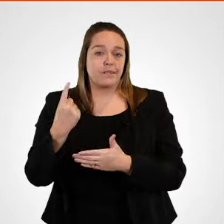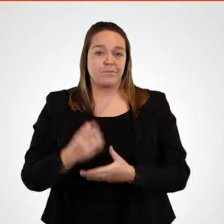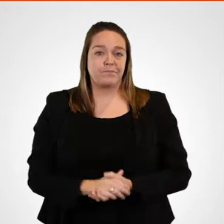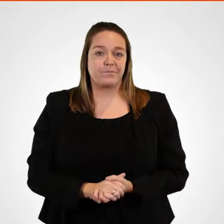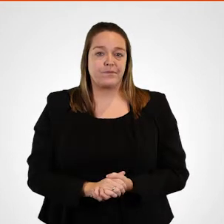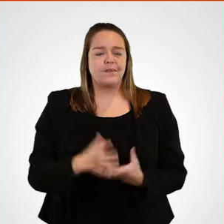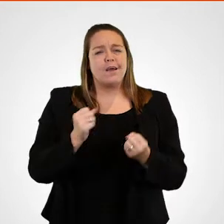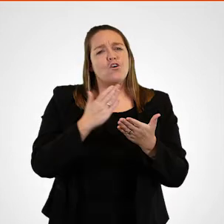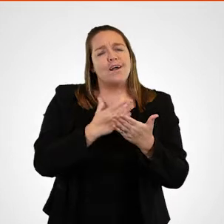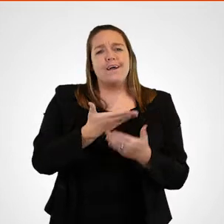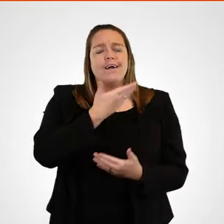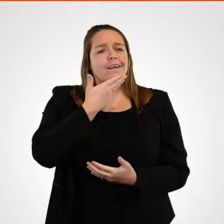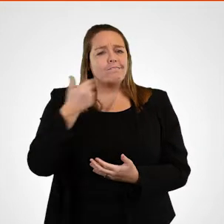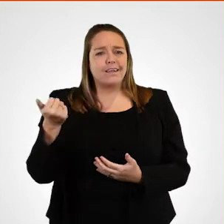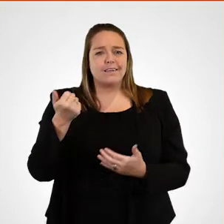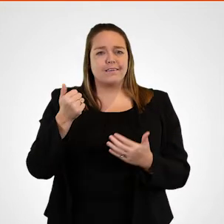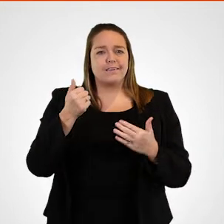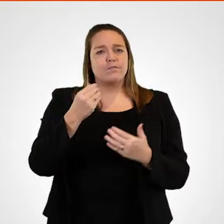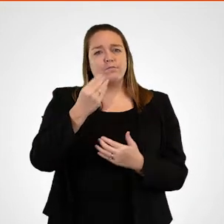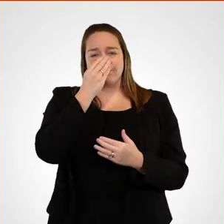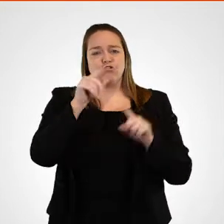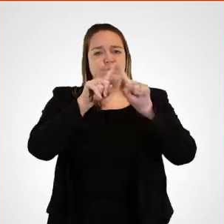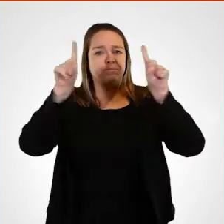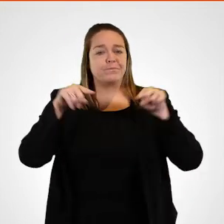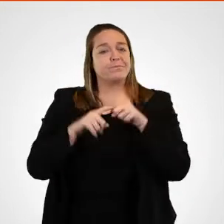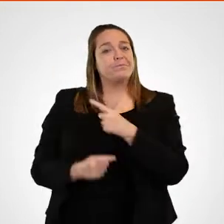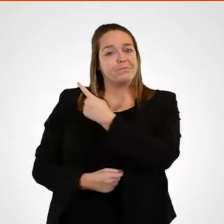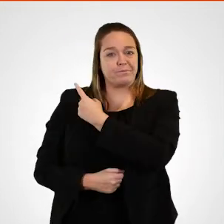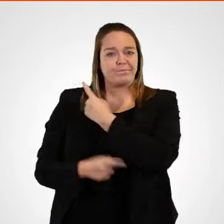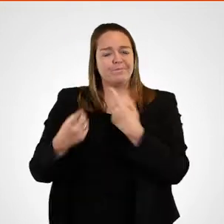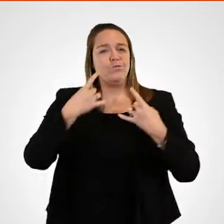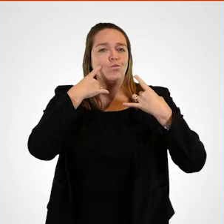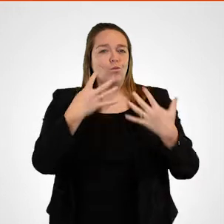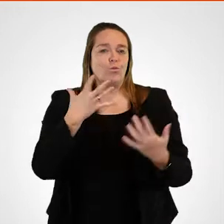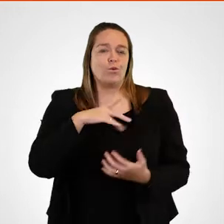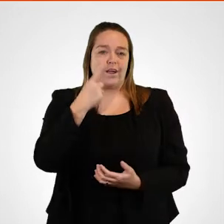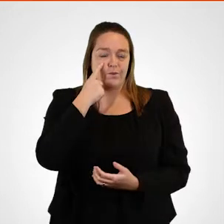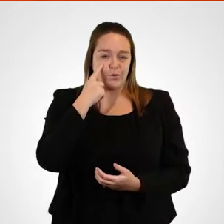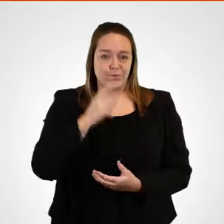And there's a very beautiful diagram here that captures that that I want you to look at.